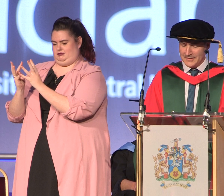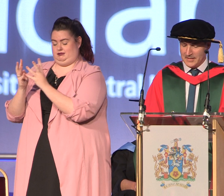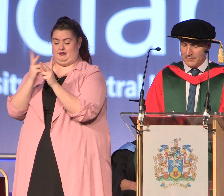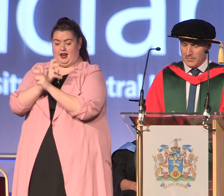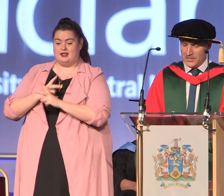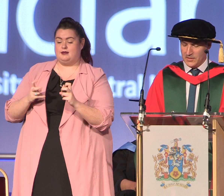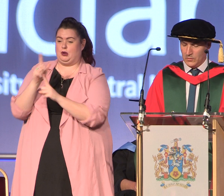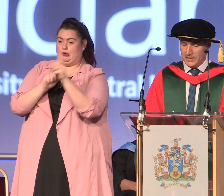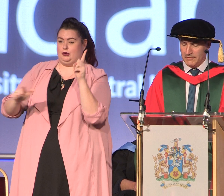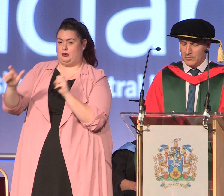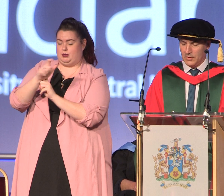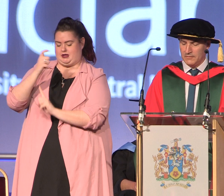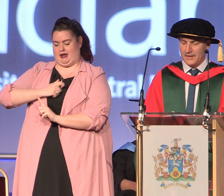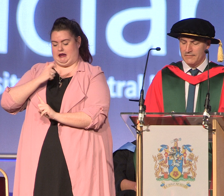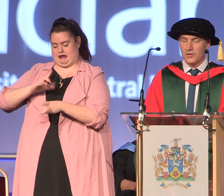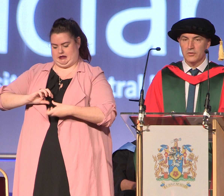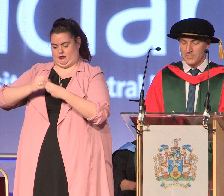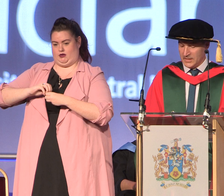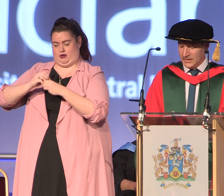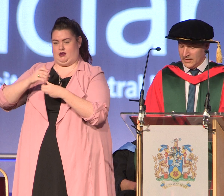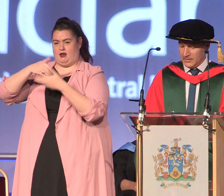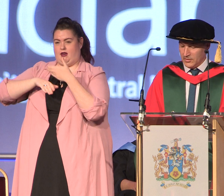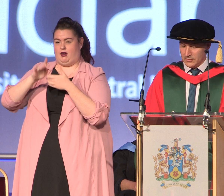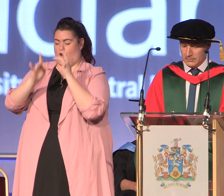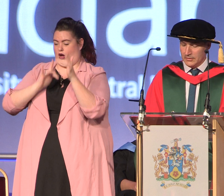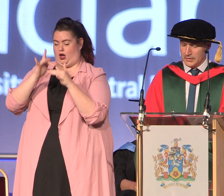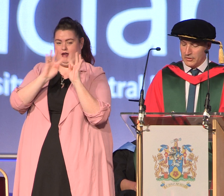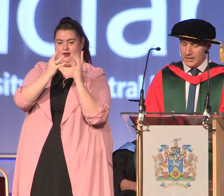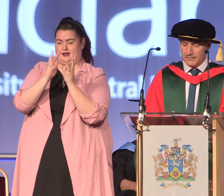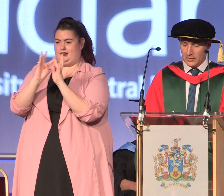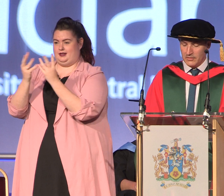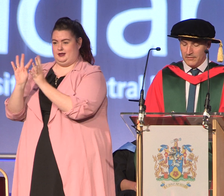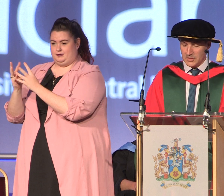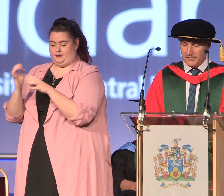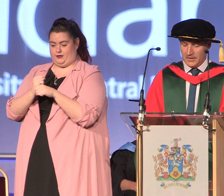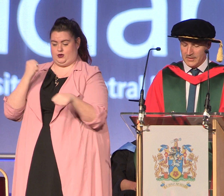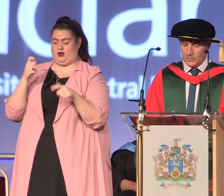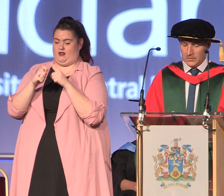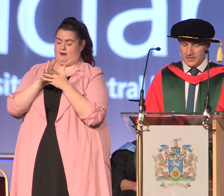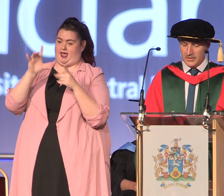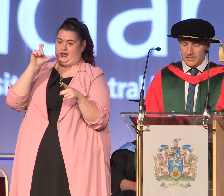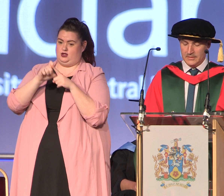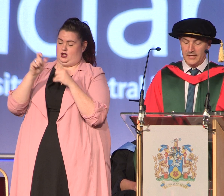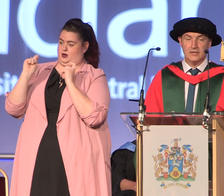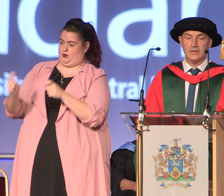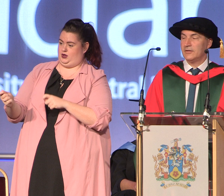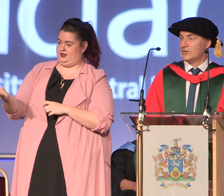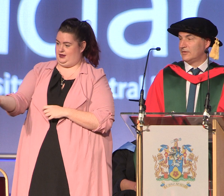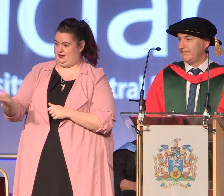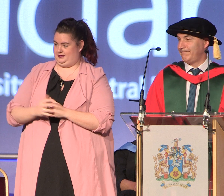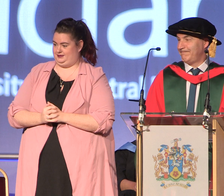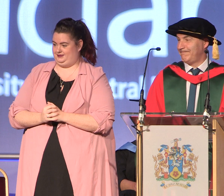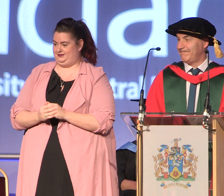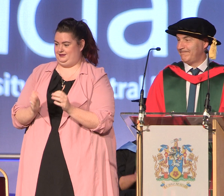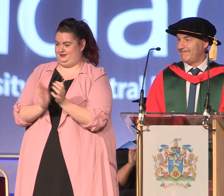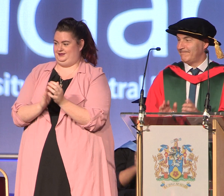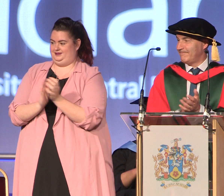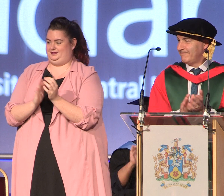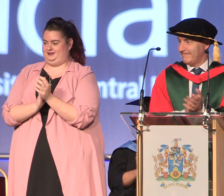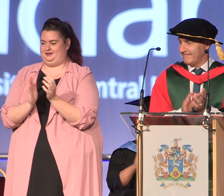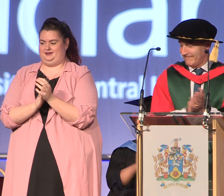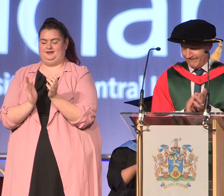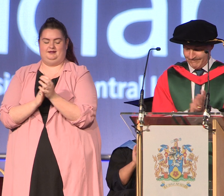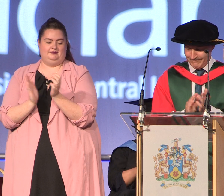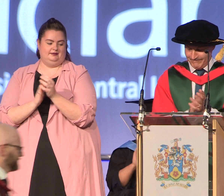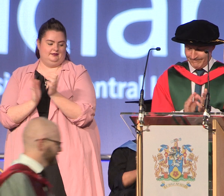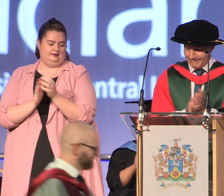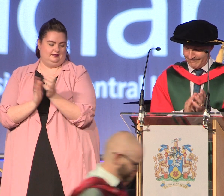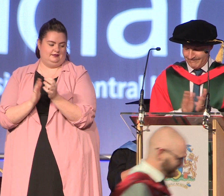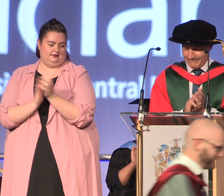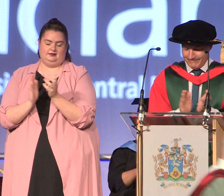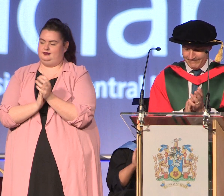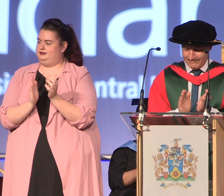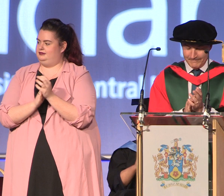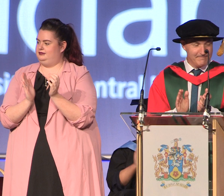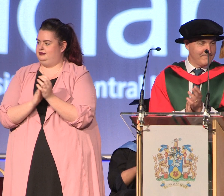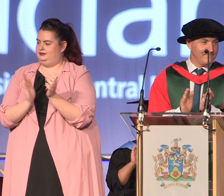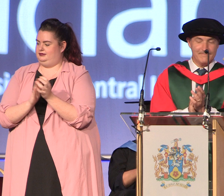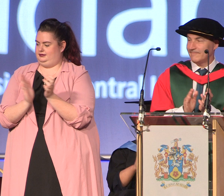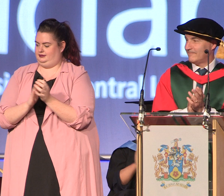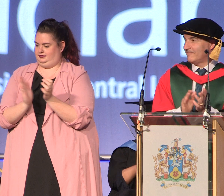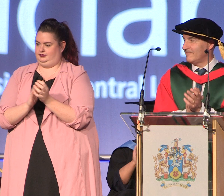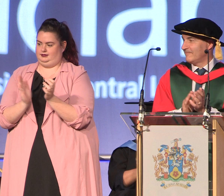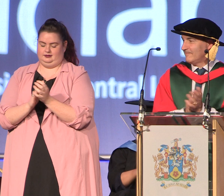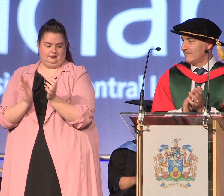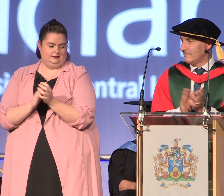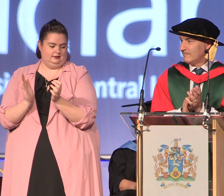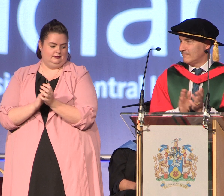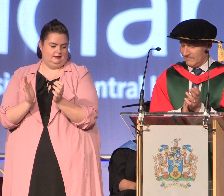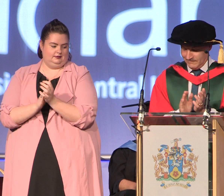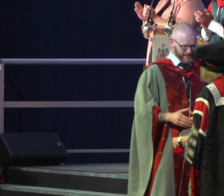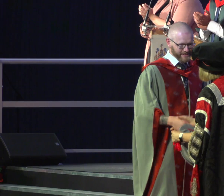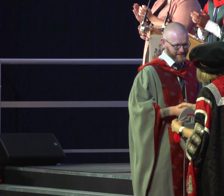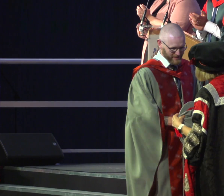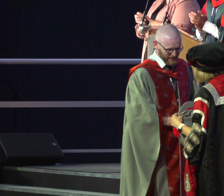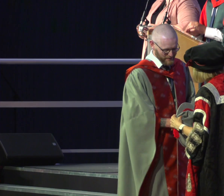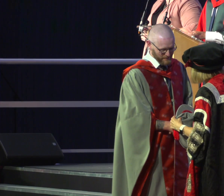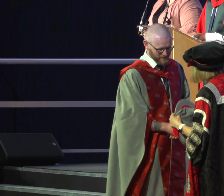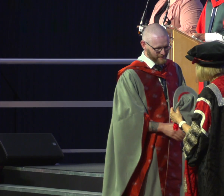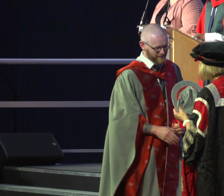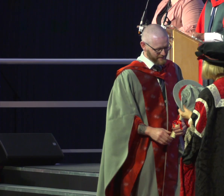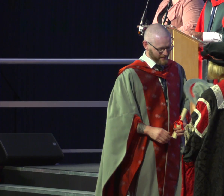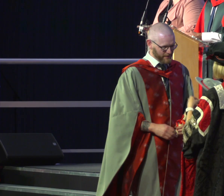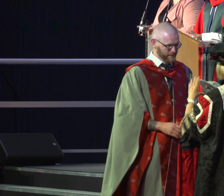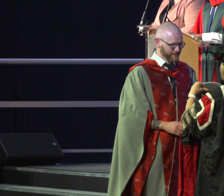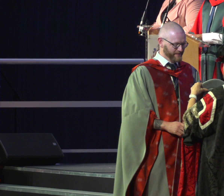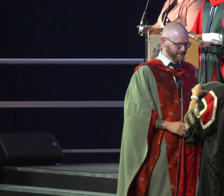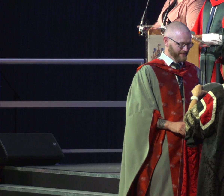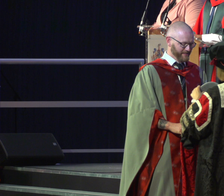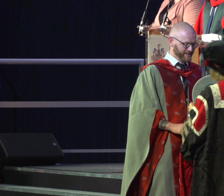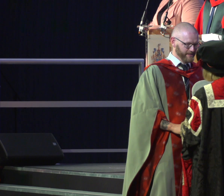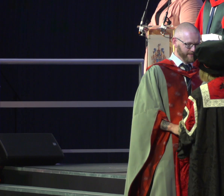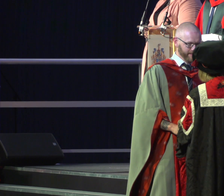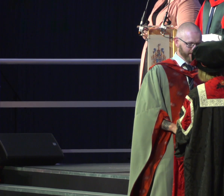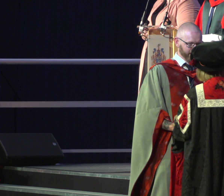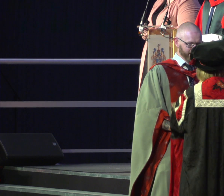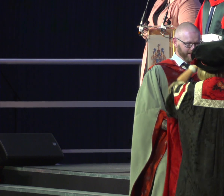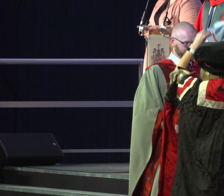Formation Within Football Fan Forums the the Degree of Doctor of Philosophy is awarded to